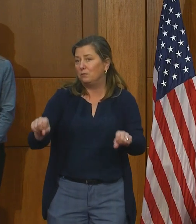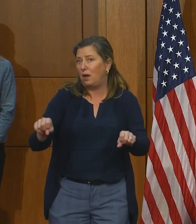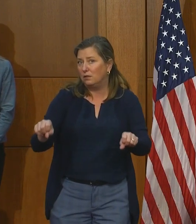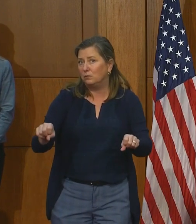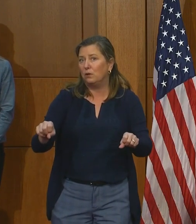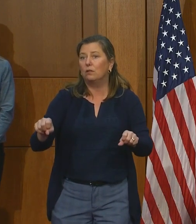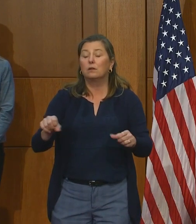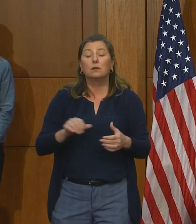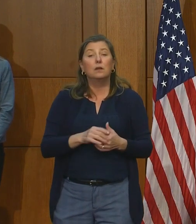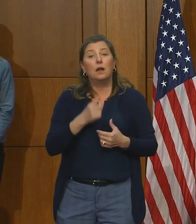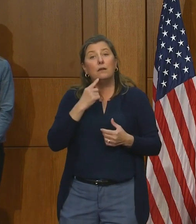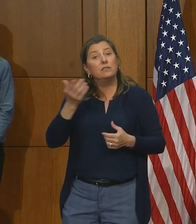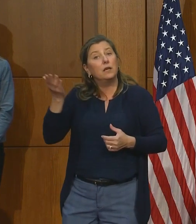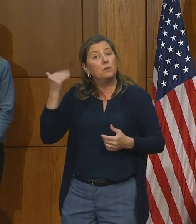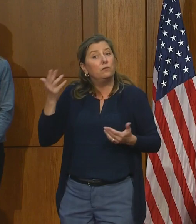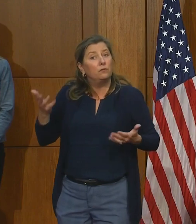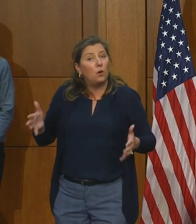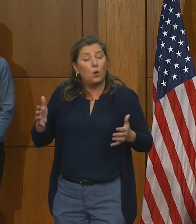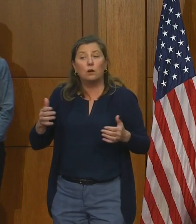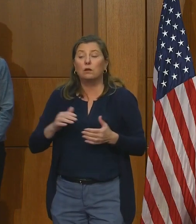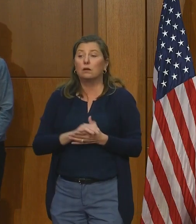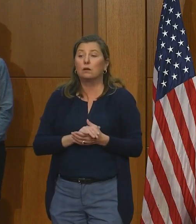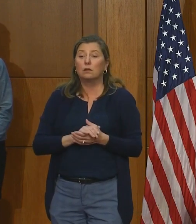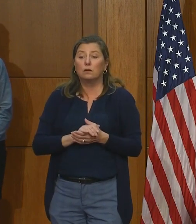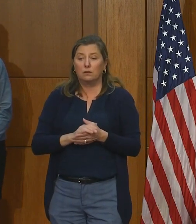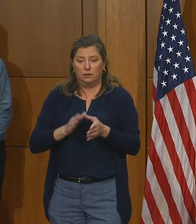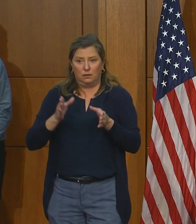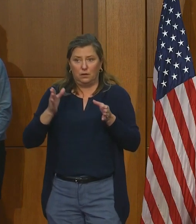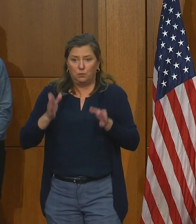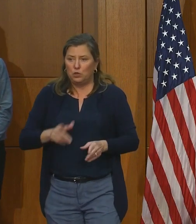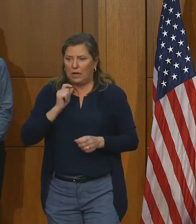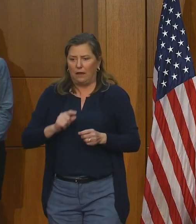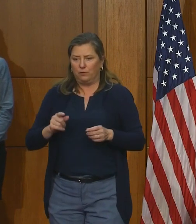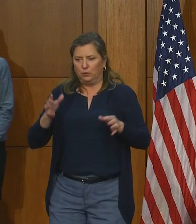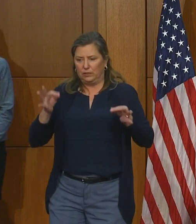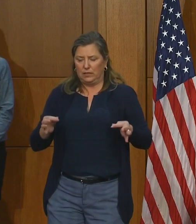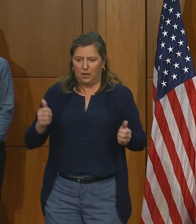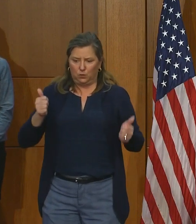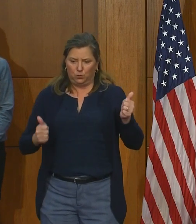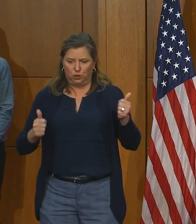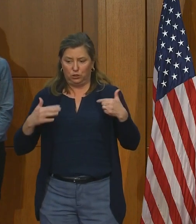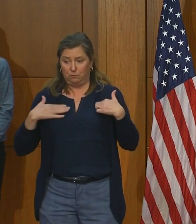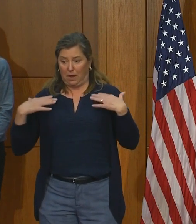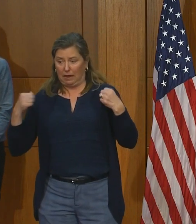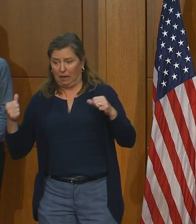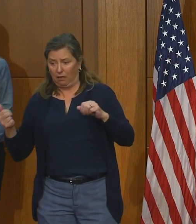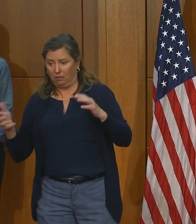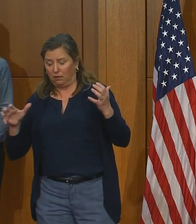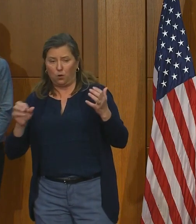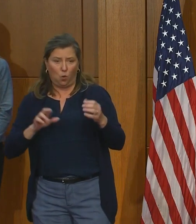AND DONE EVERYTHING WE CAN TO MAKE VOTING AS AS IT CAN AS